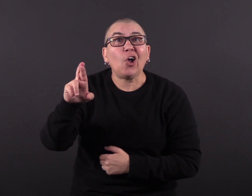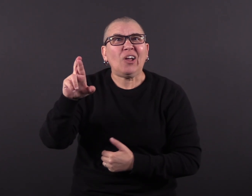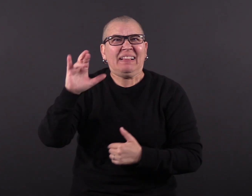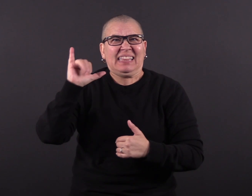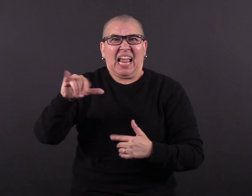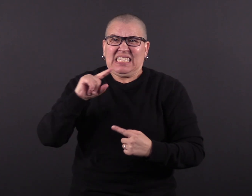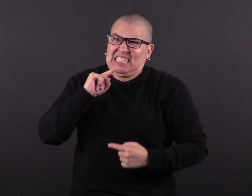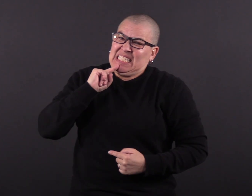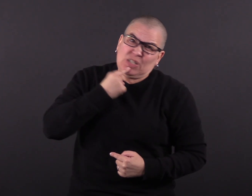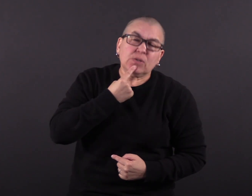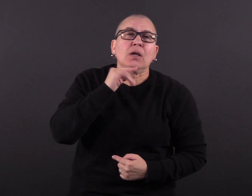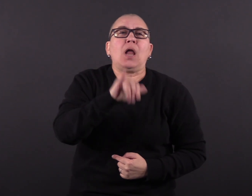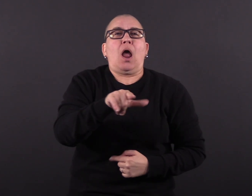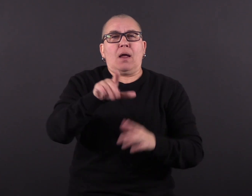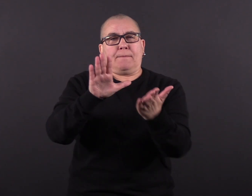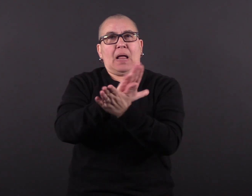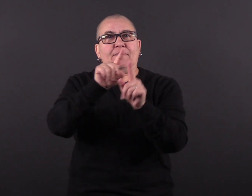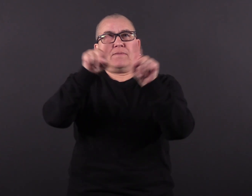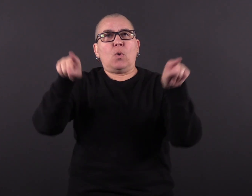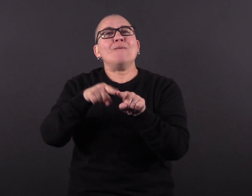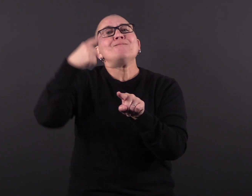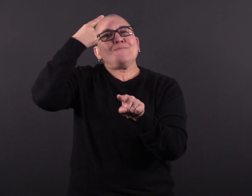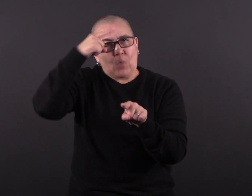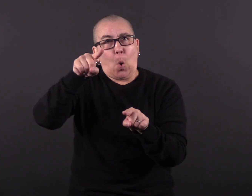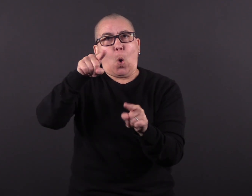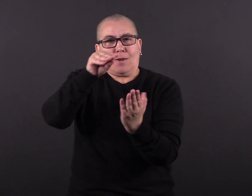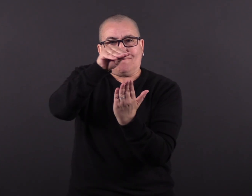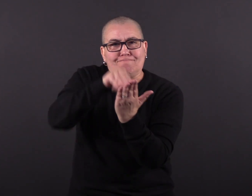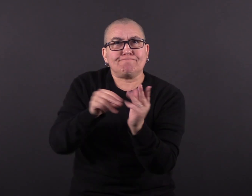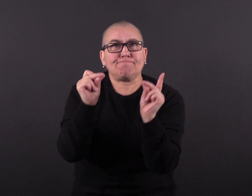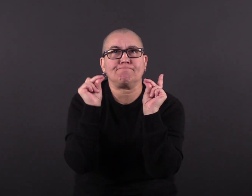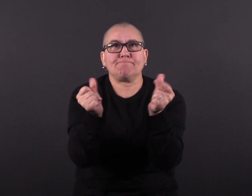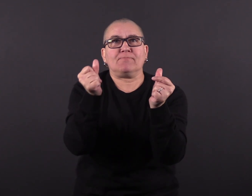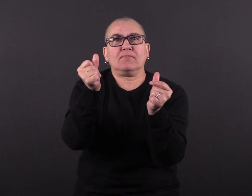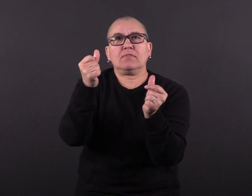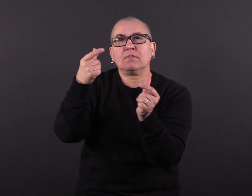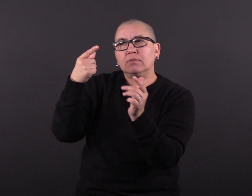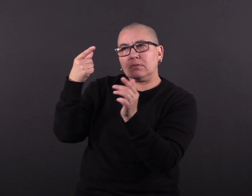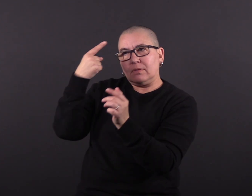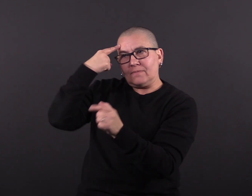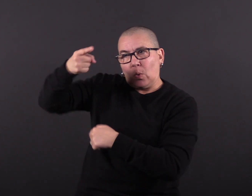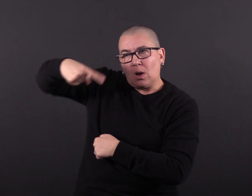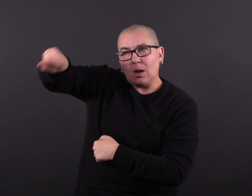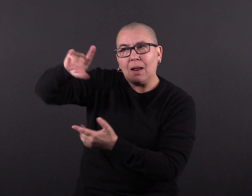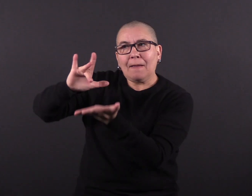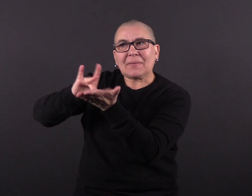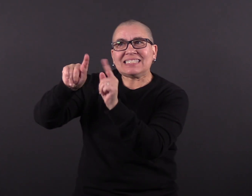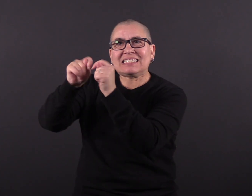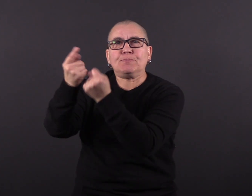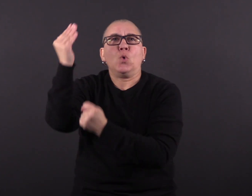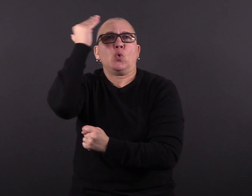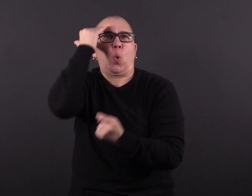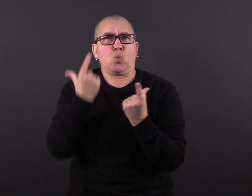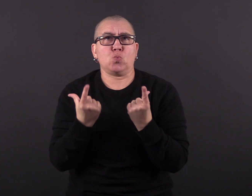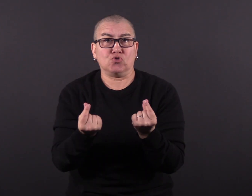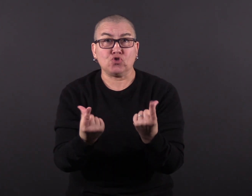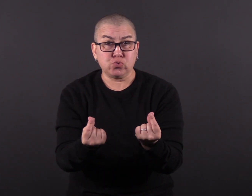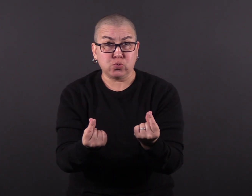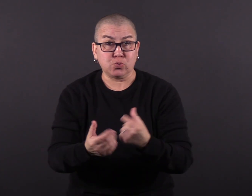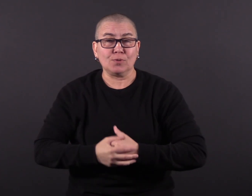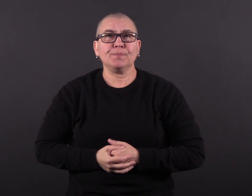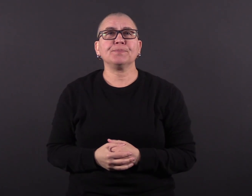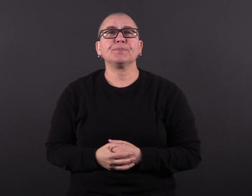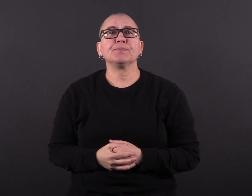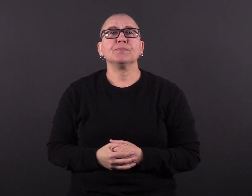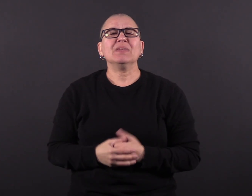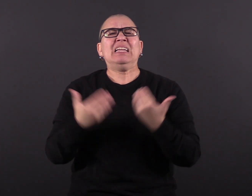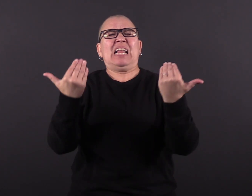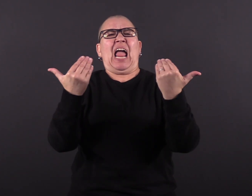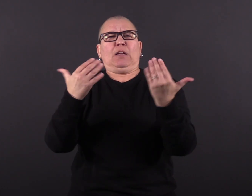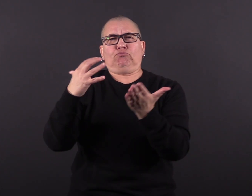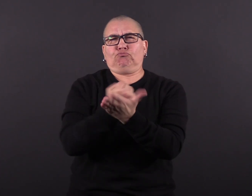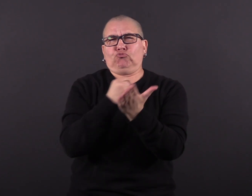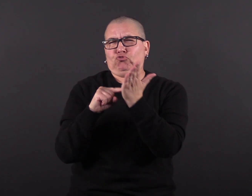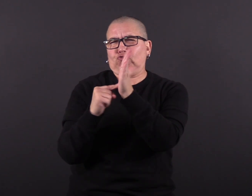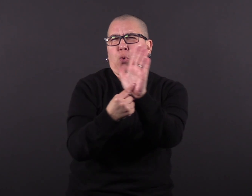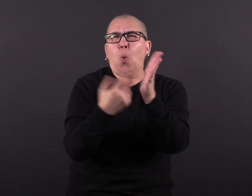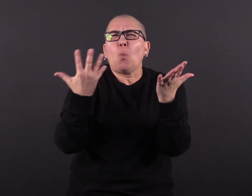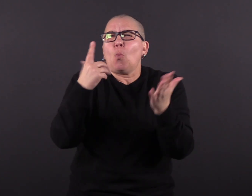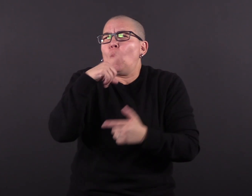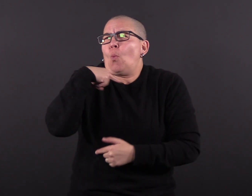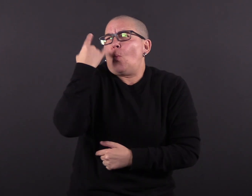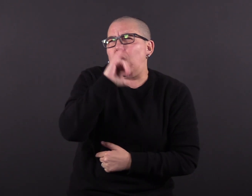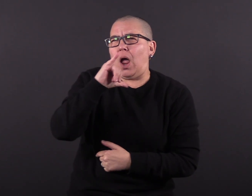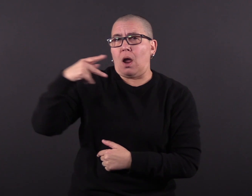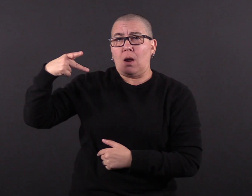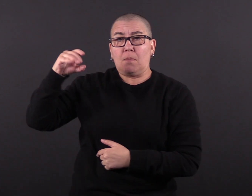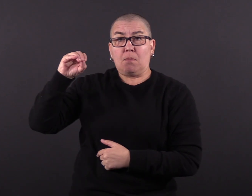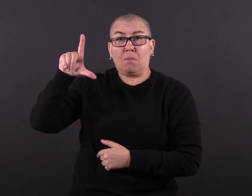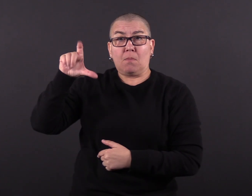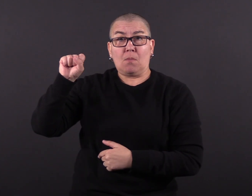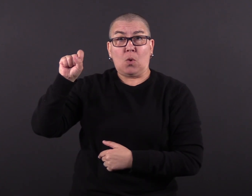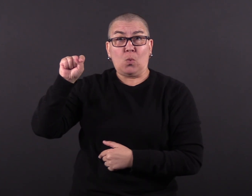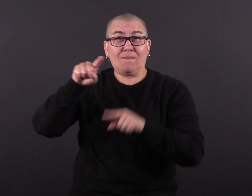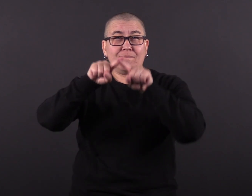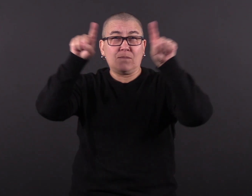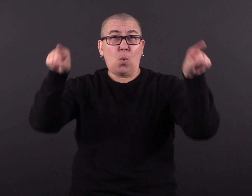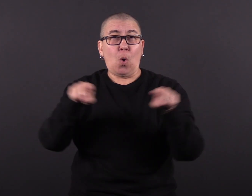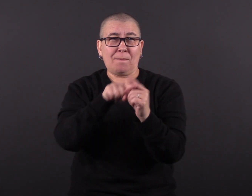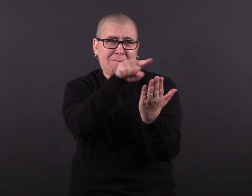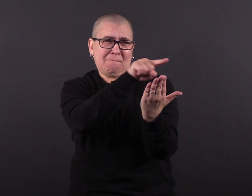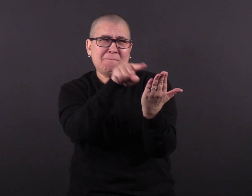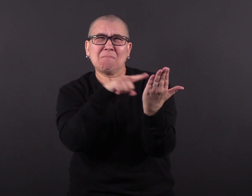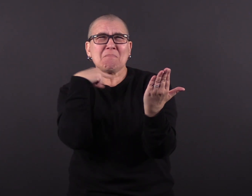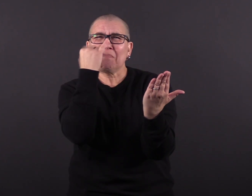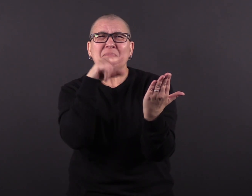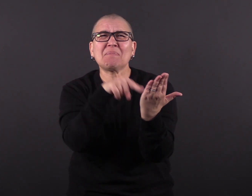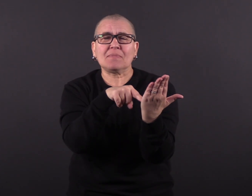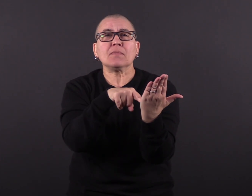cancer for example. A POLST form is more likely to be recognized by emergency medical responders.